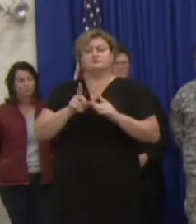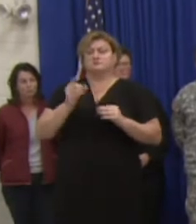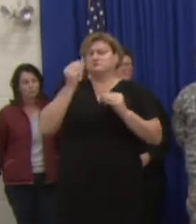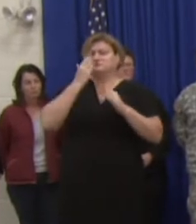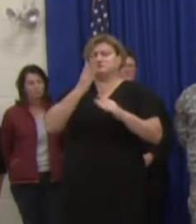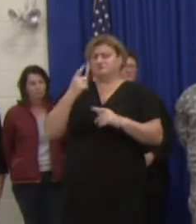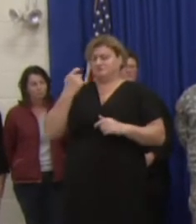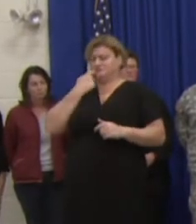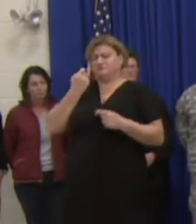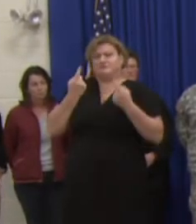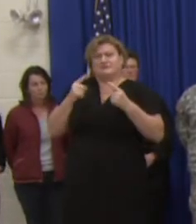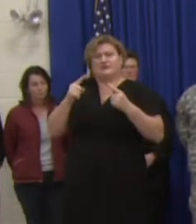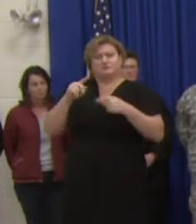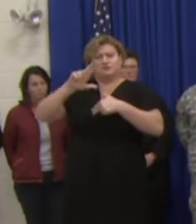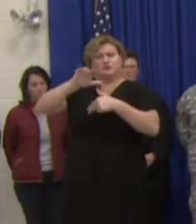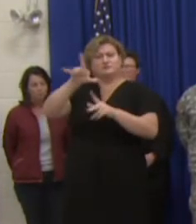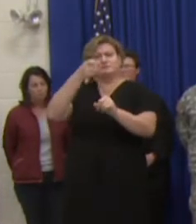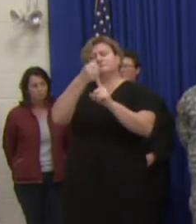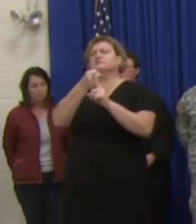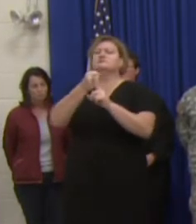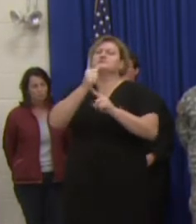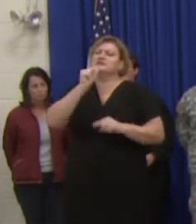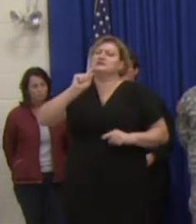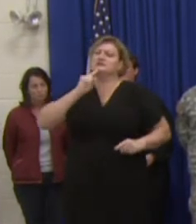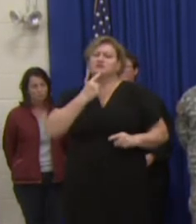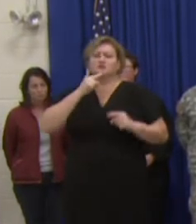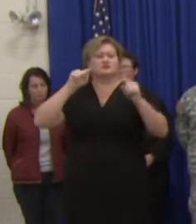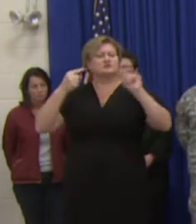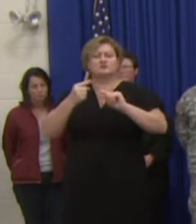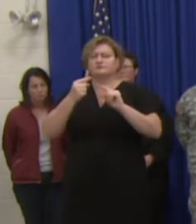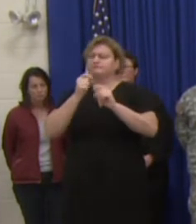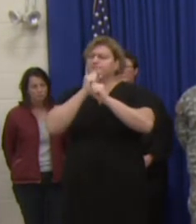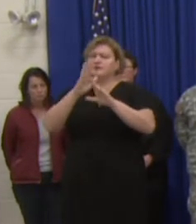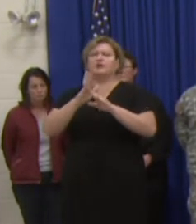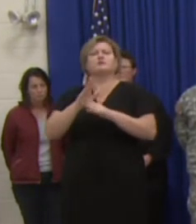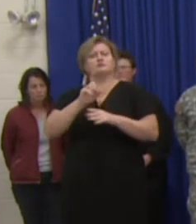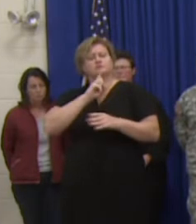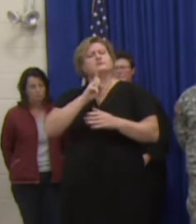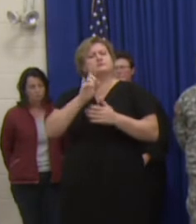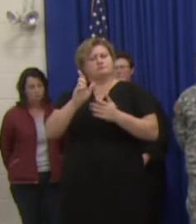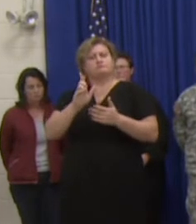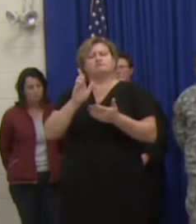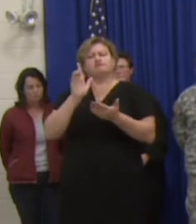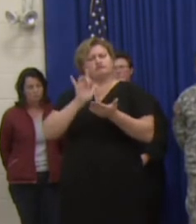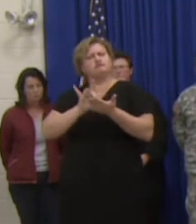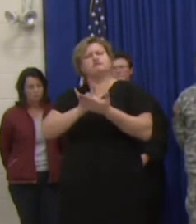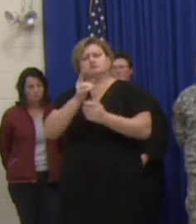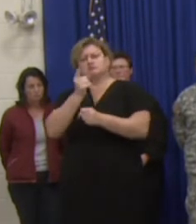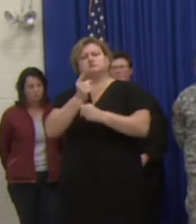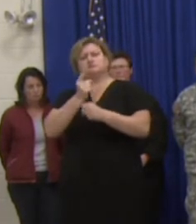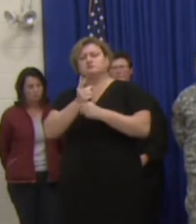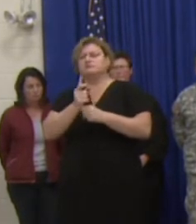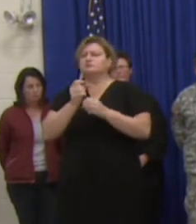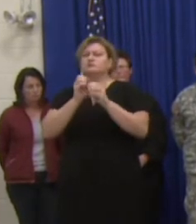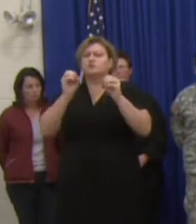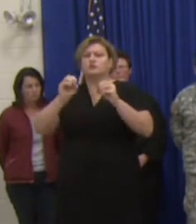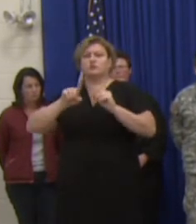EVENT HERE. I DON'T THINK THERE HAS BEEN ANY REAL SERIOUS INJURY.